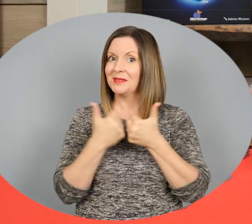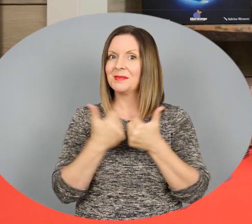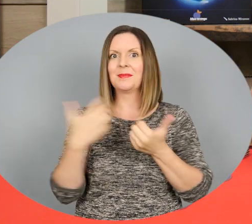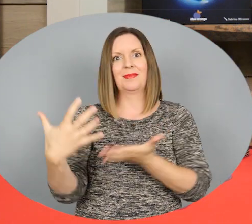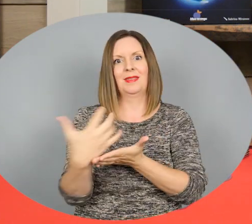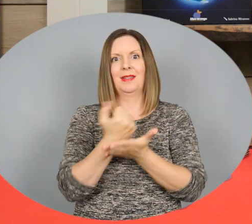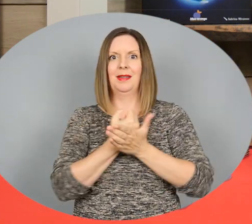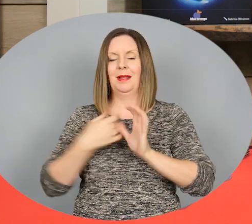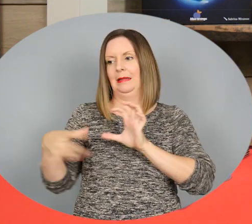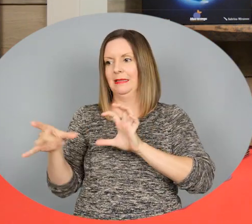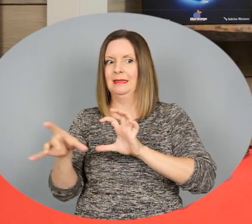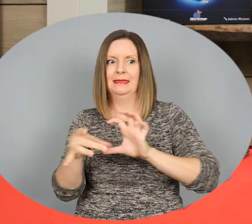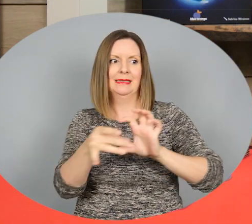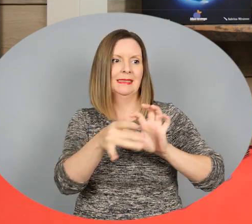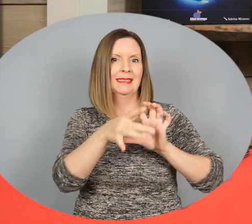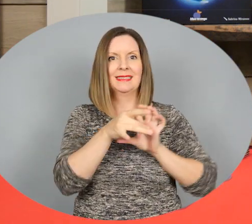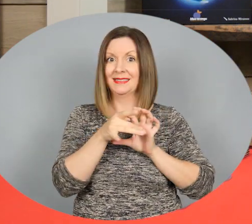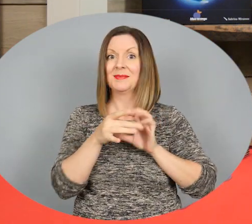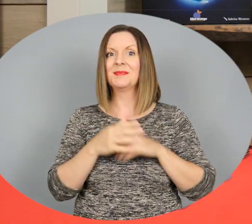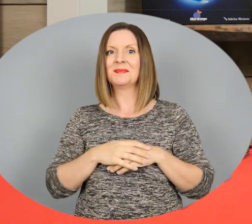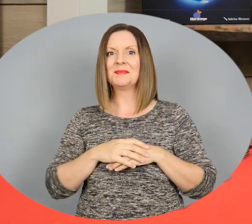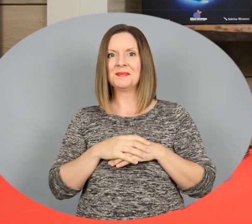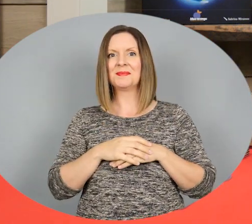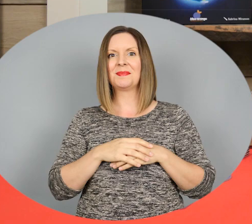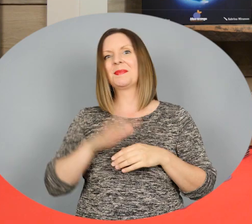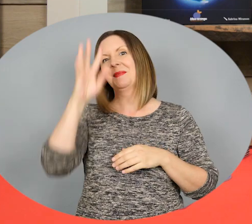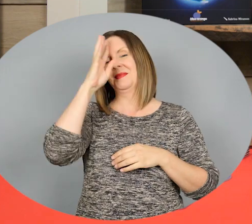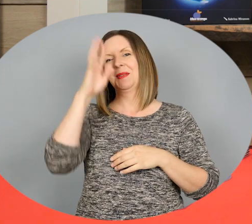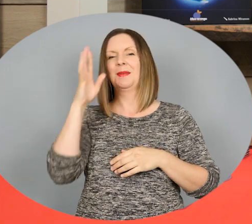In Planet, you’ll be collecting these magnetic tiles and attaching them to your planet to